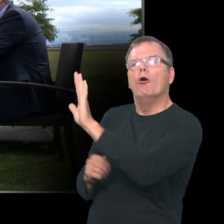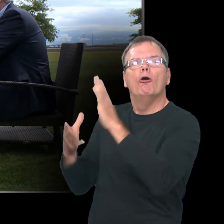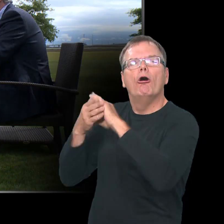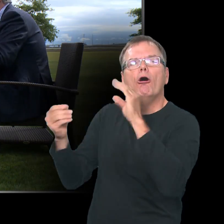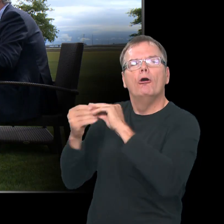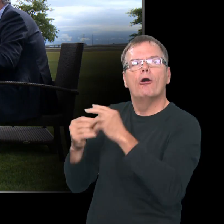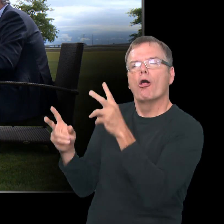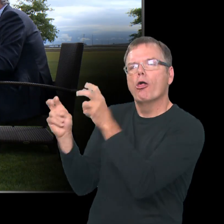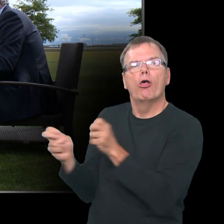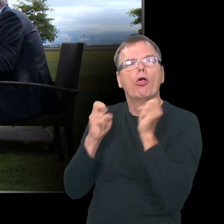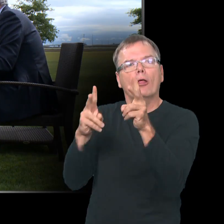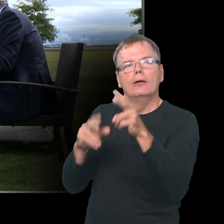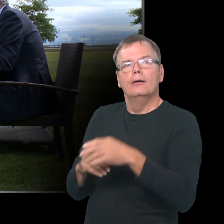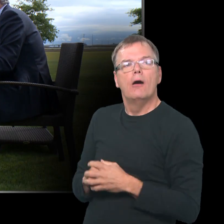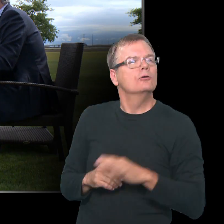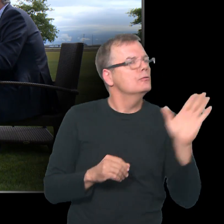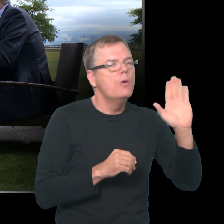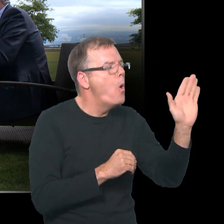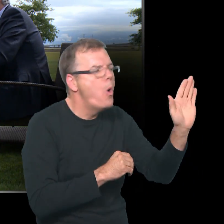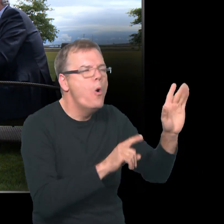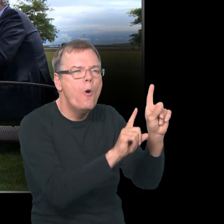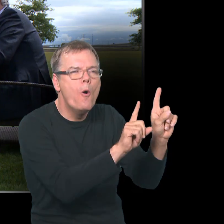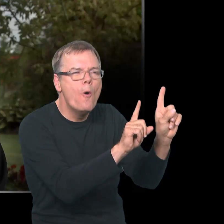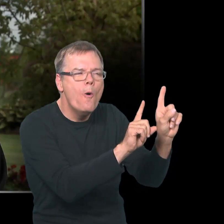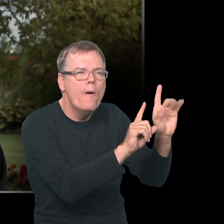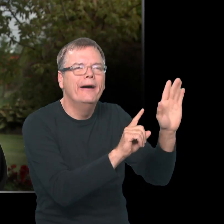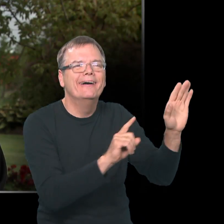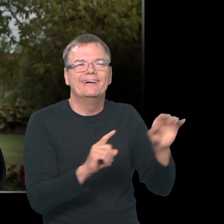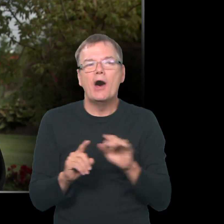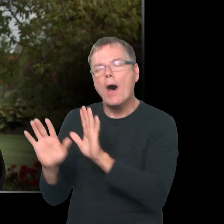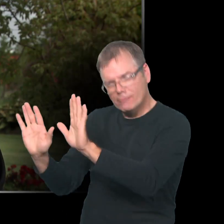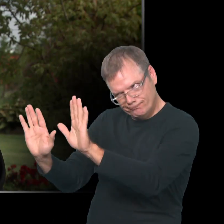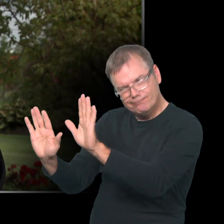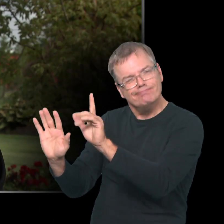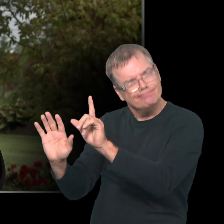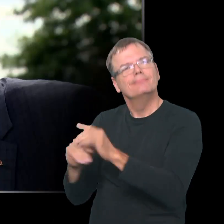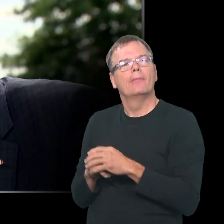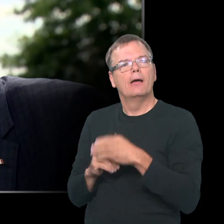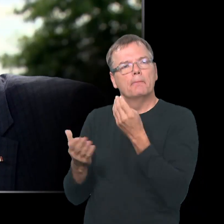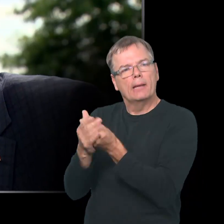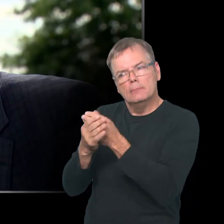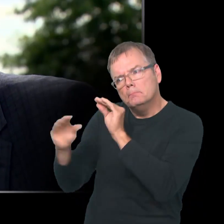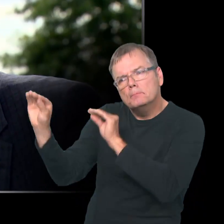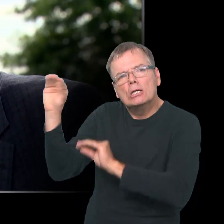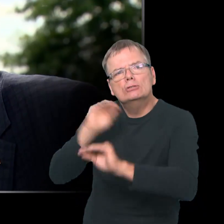I said, you asked me, I should pull up some of the things you said. No, no, you're not allowed to do that.